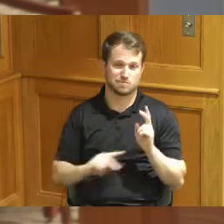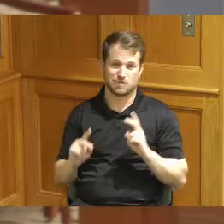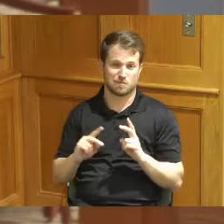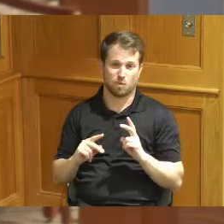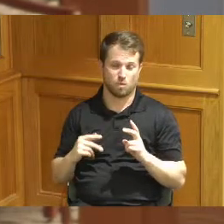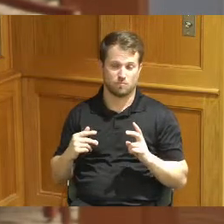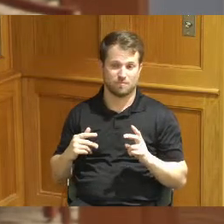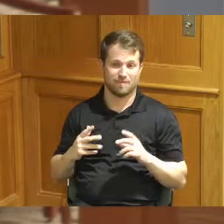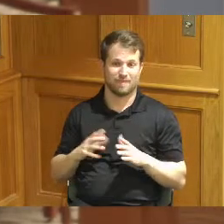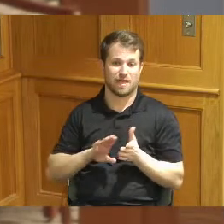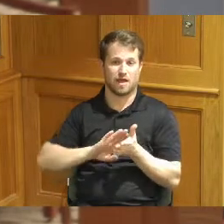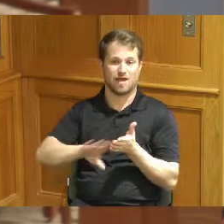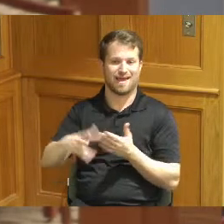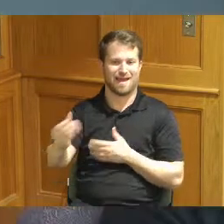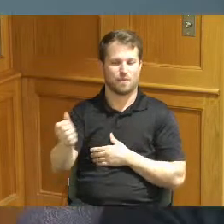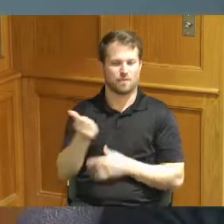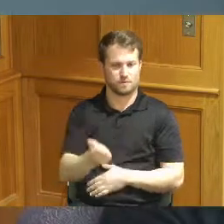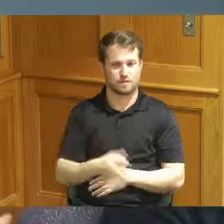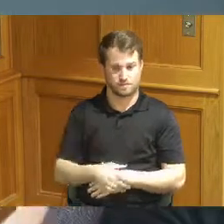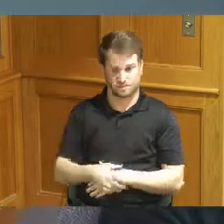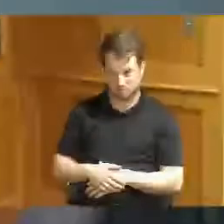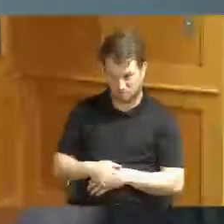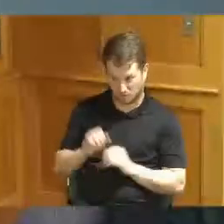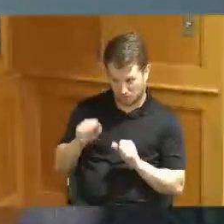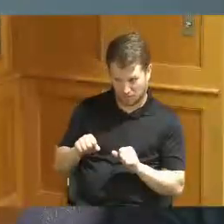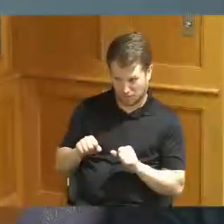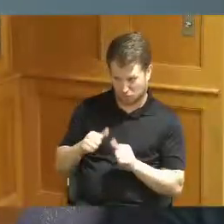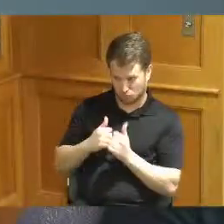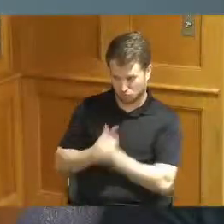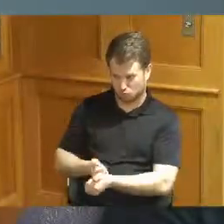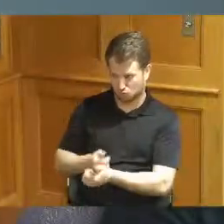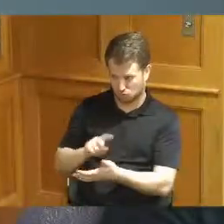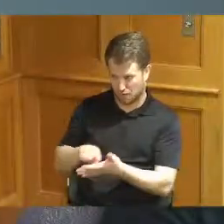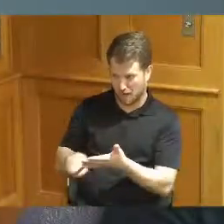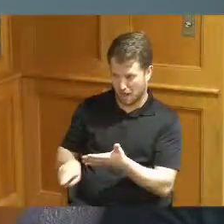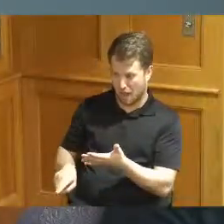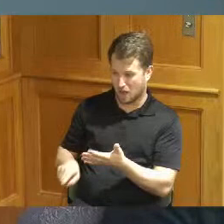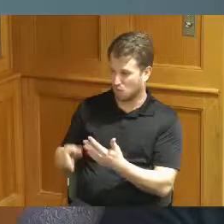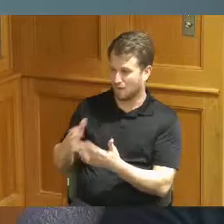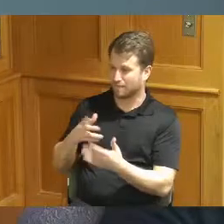own so are you able to track that Henry went here and there you're able to track that